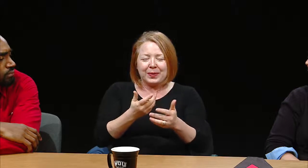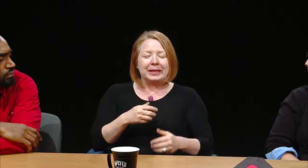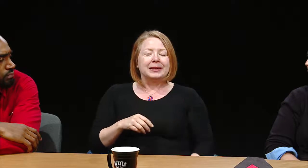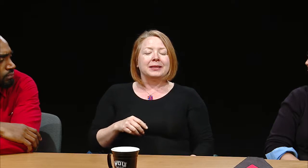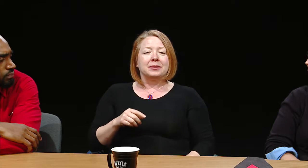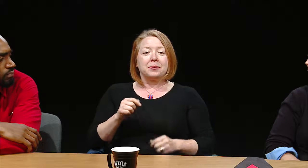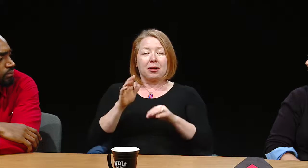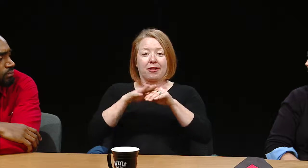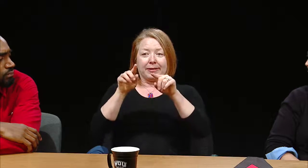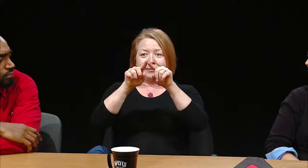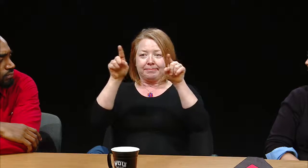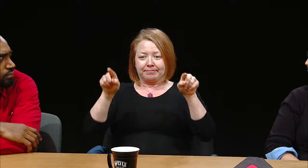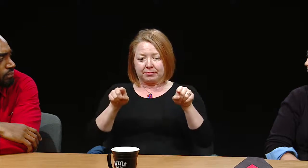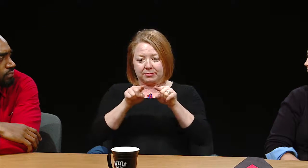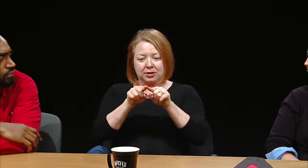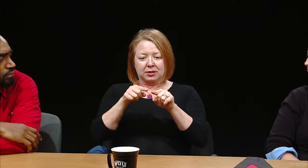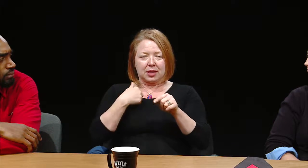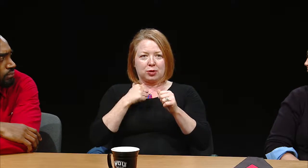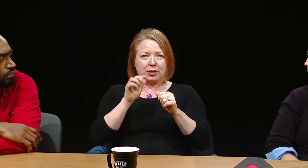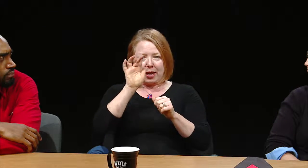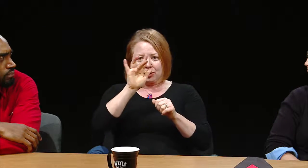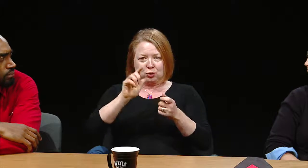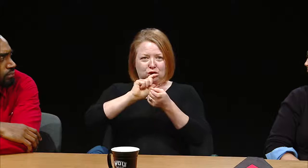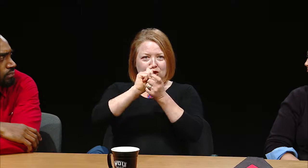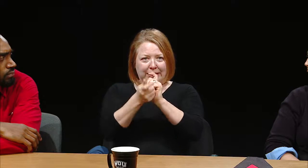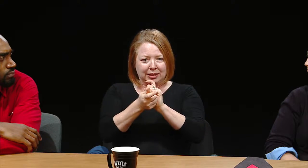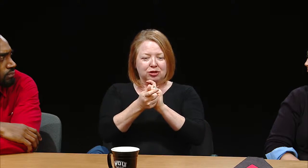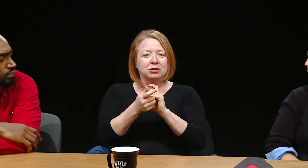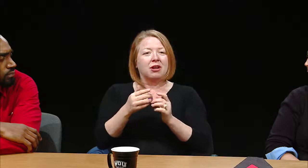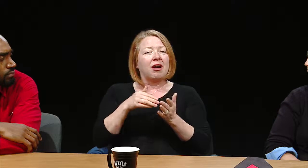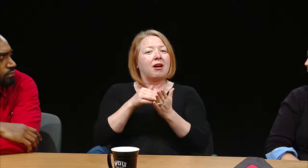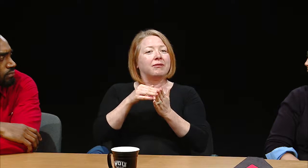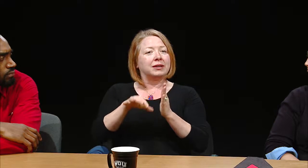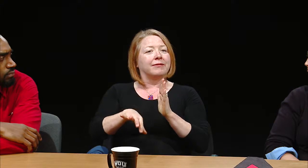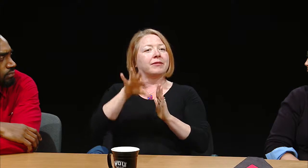once you've been there, so, um...yeah.